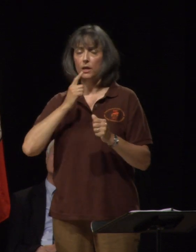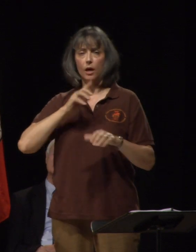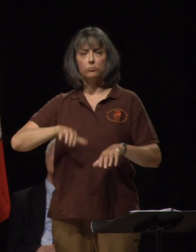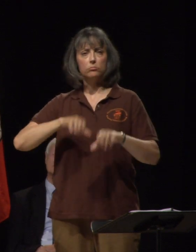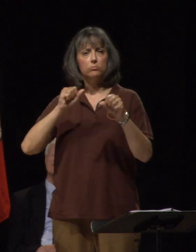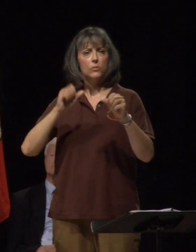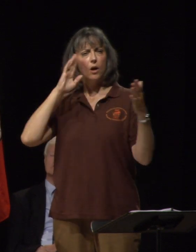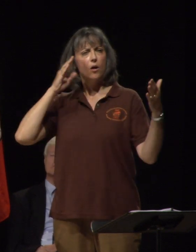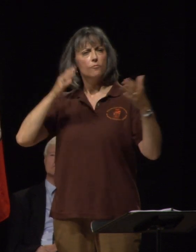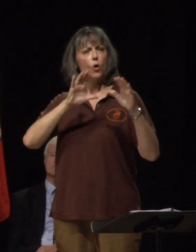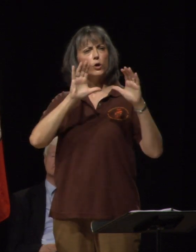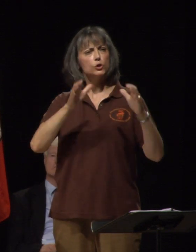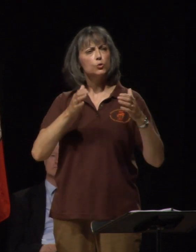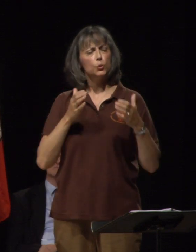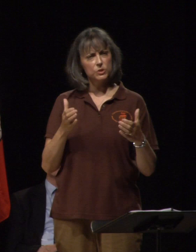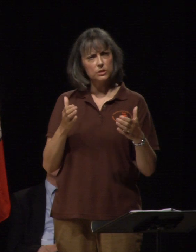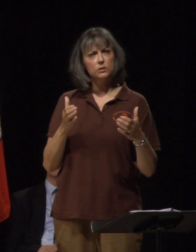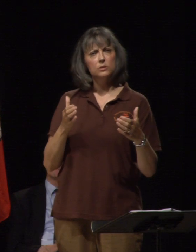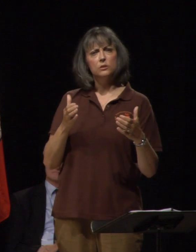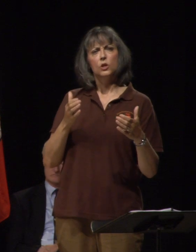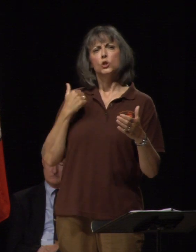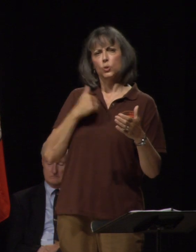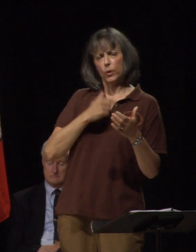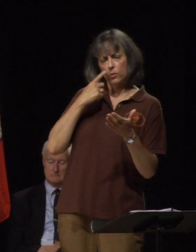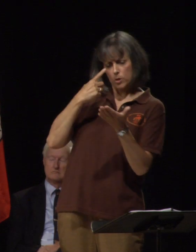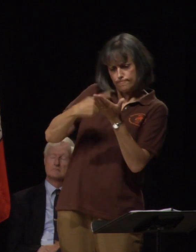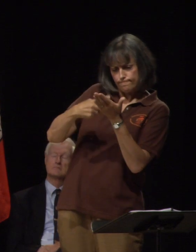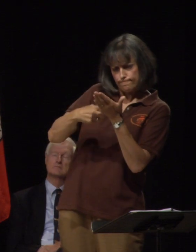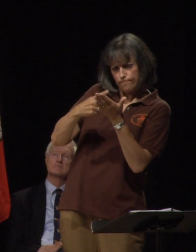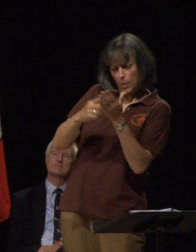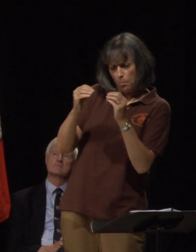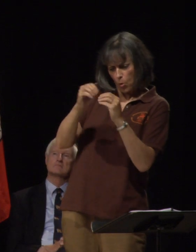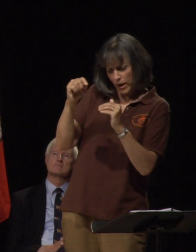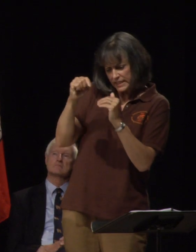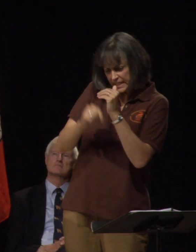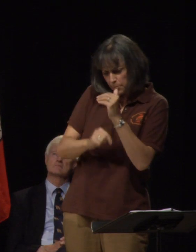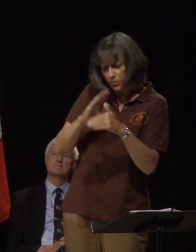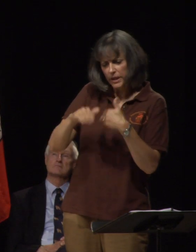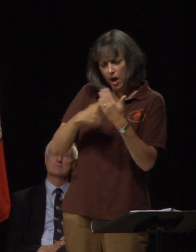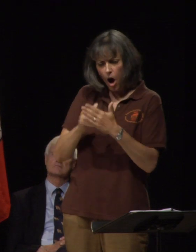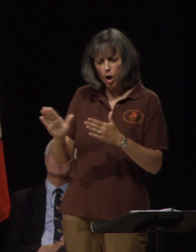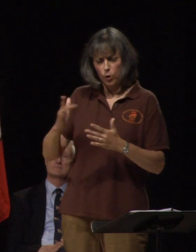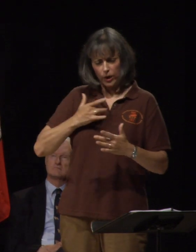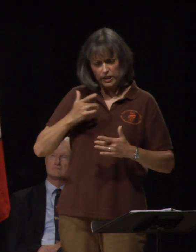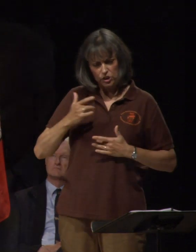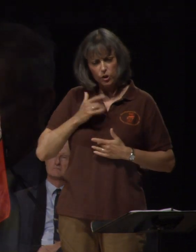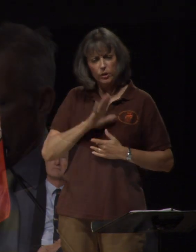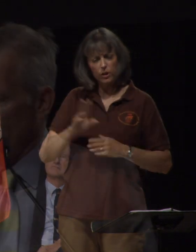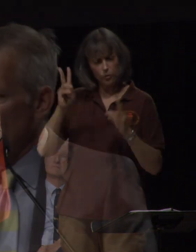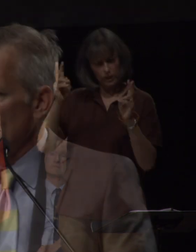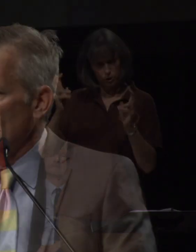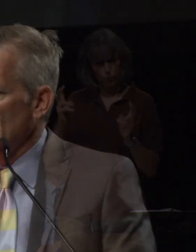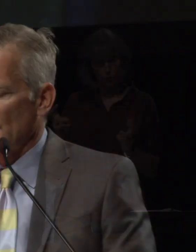WE CAN DELVE DEEPER TO BETTER UNDERSTAND THE CONCERNS EXPRESSED BY FACULTY AND STAFF.